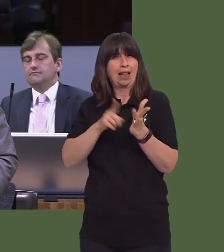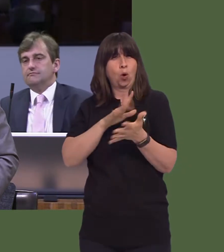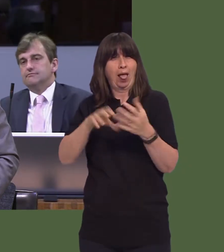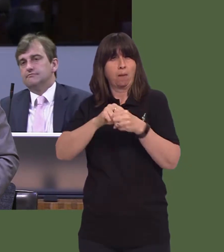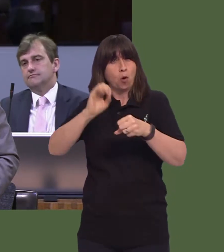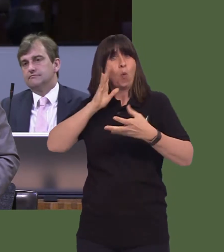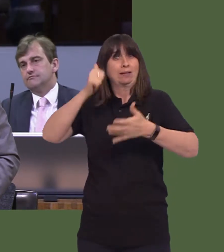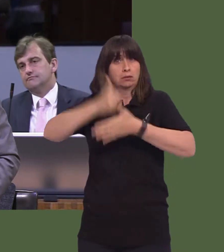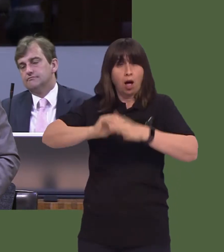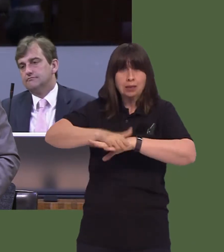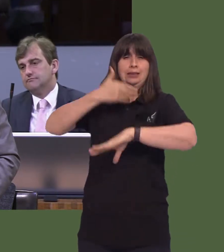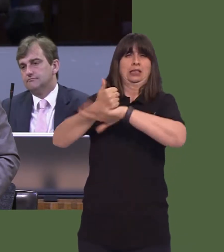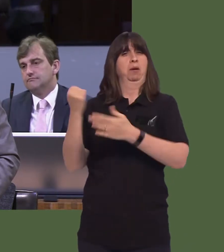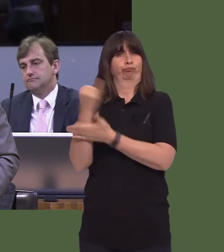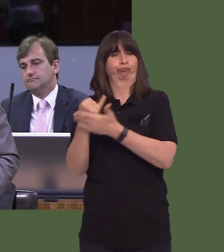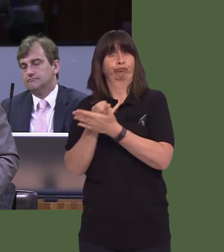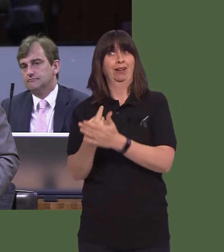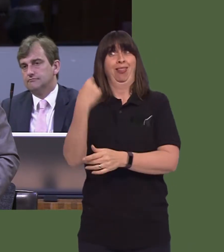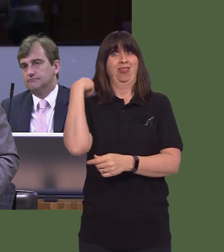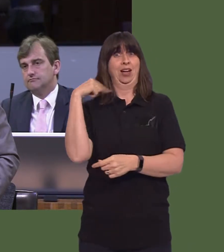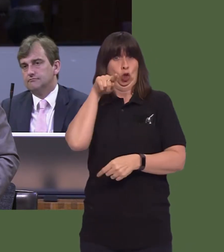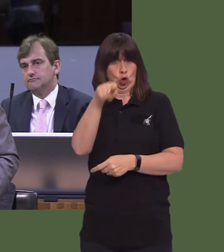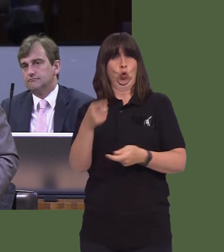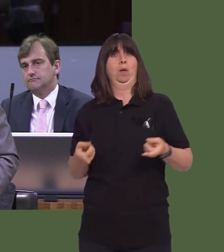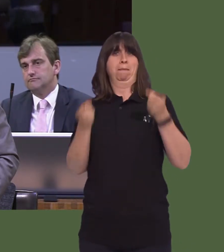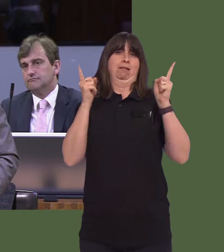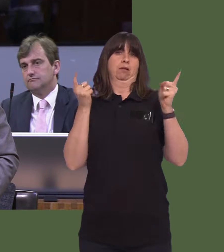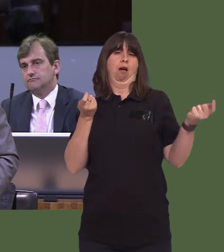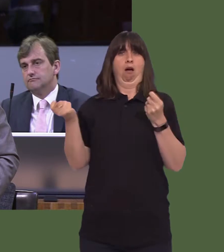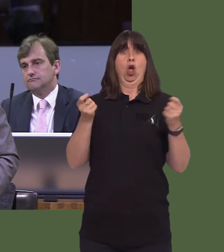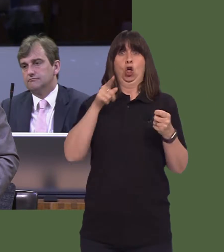You were a Minister in the Government that made the reorganisation of the health service